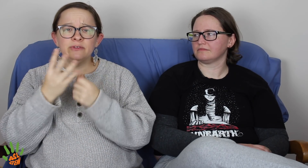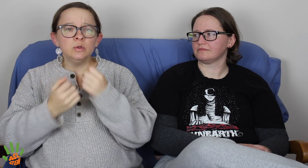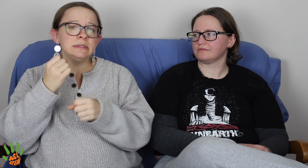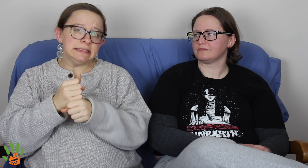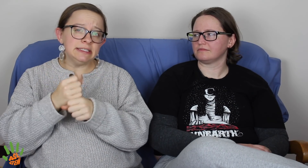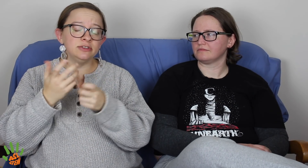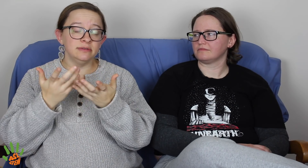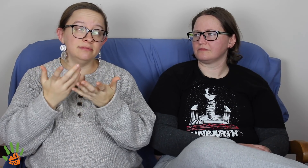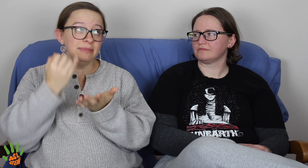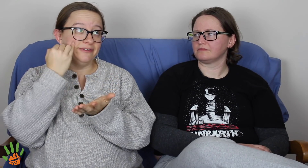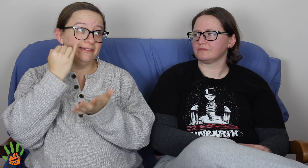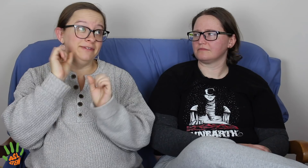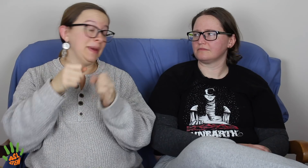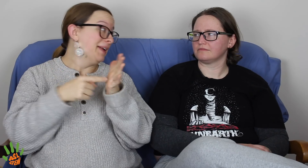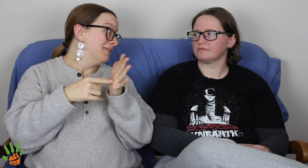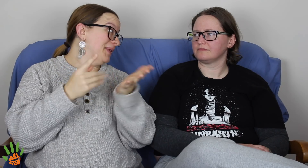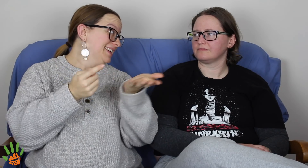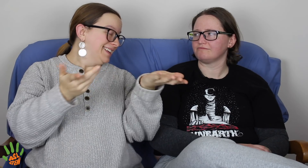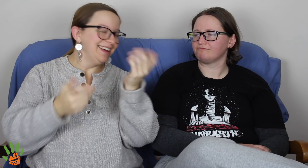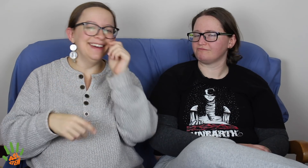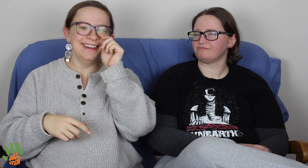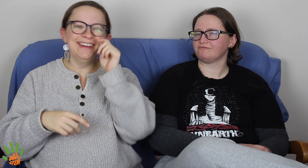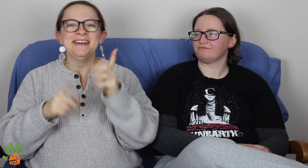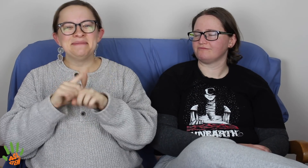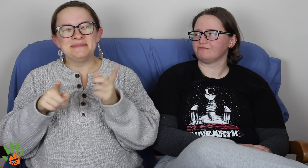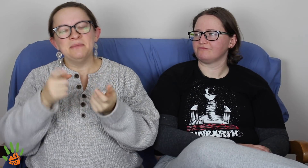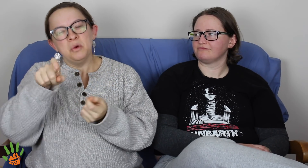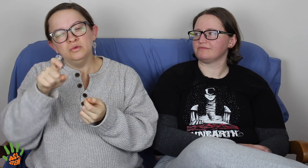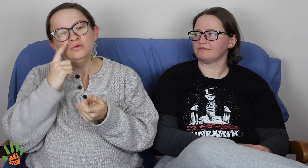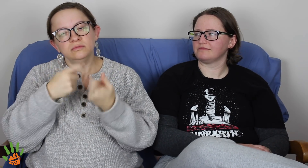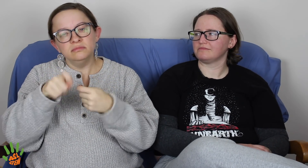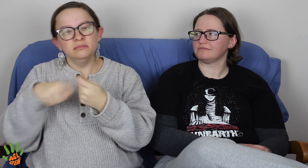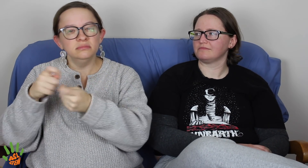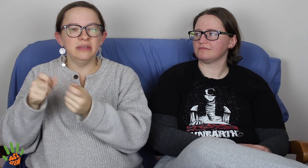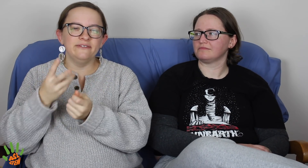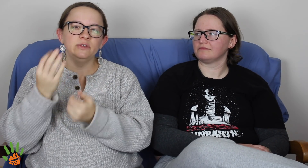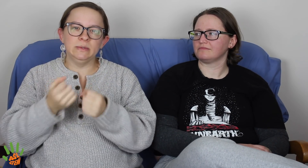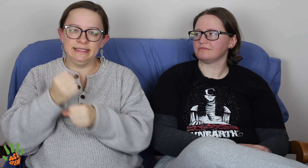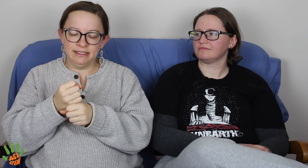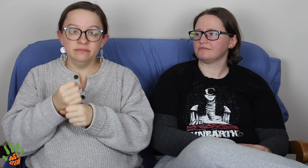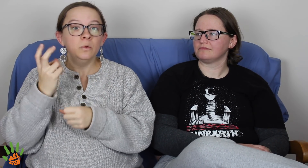Hearing aids you usually have to replace them every few years, if you can afford it. But you're suppose to replace them every few years.